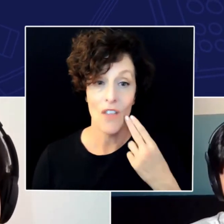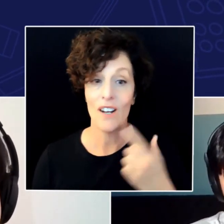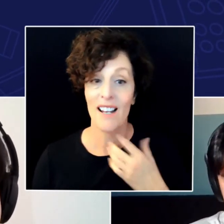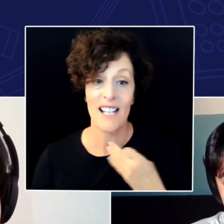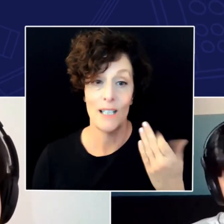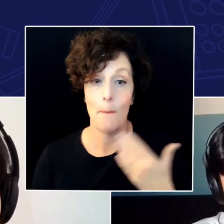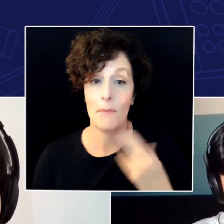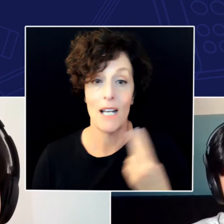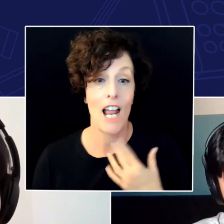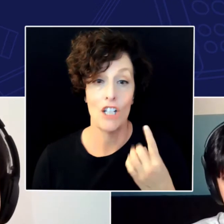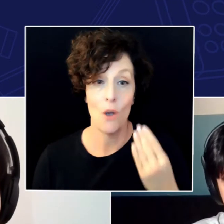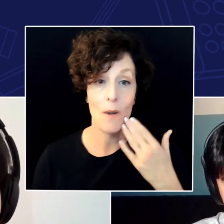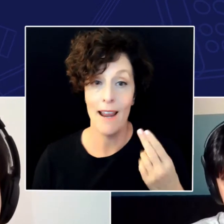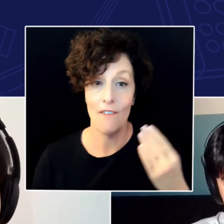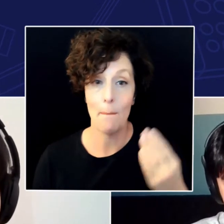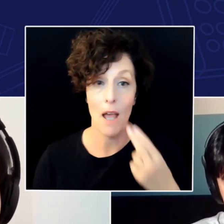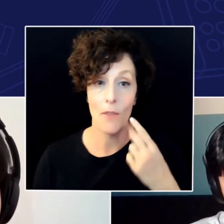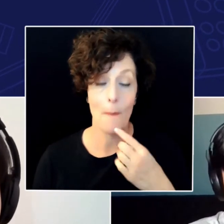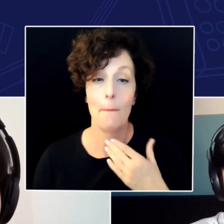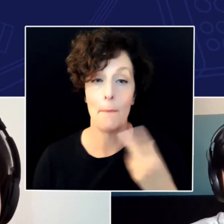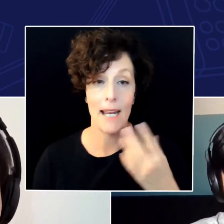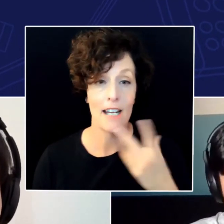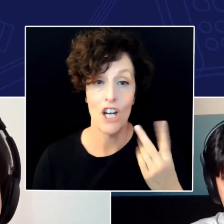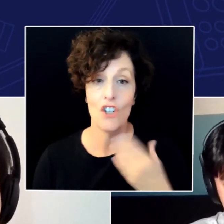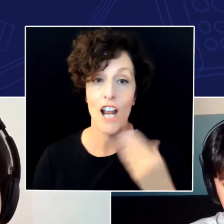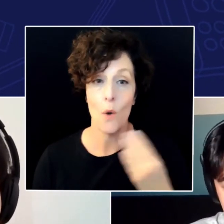sometimes I just don't even bother paying attention because I know I'm just going to go back